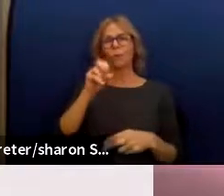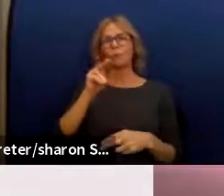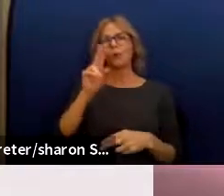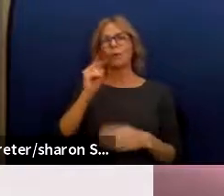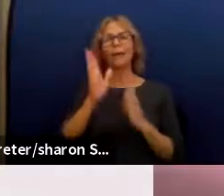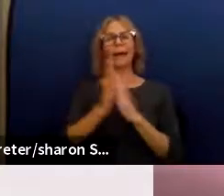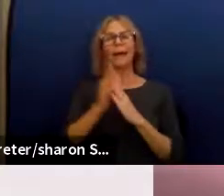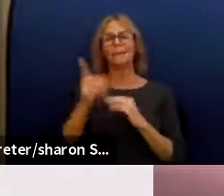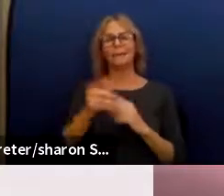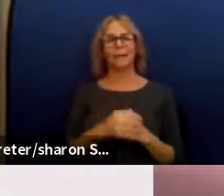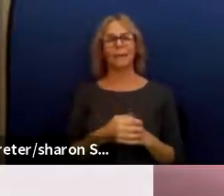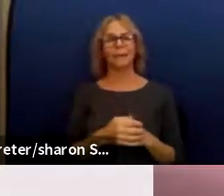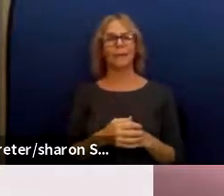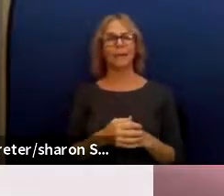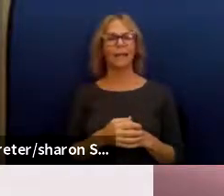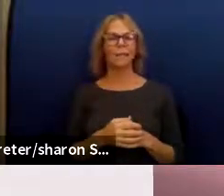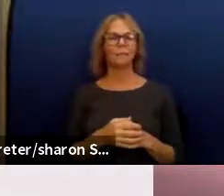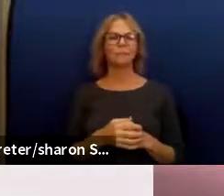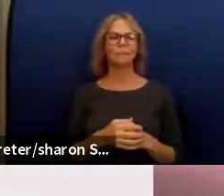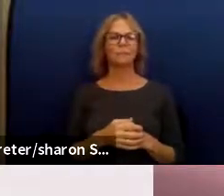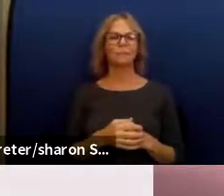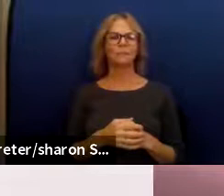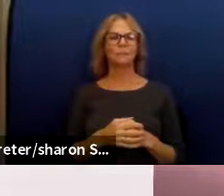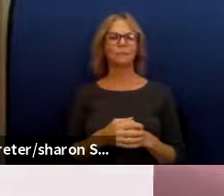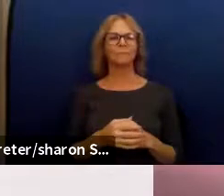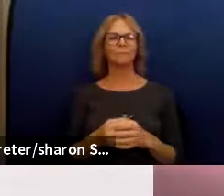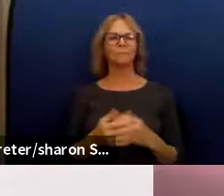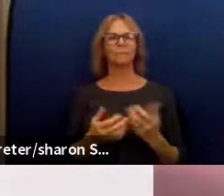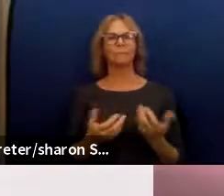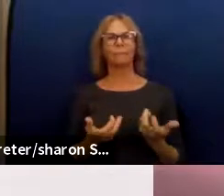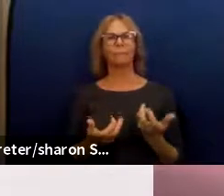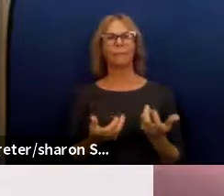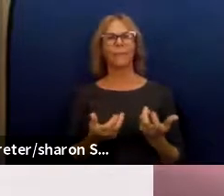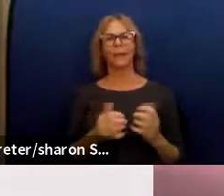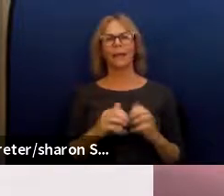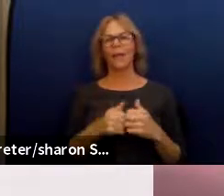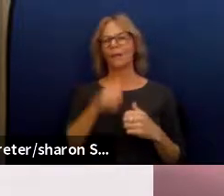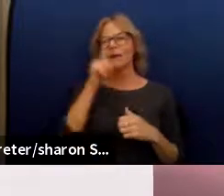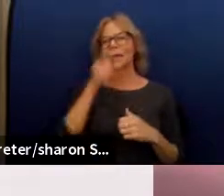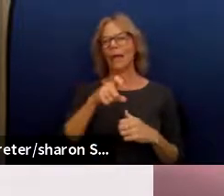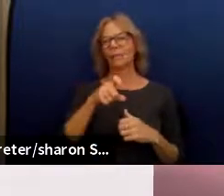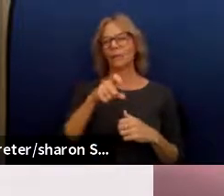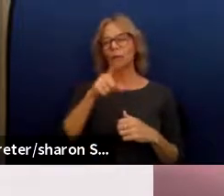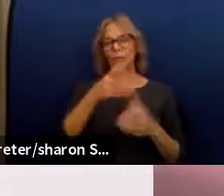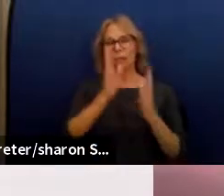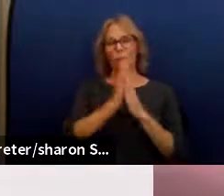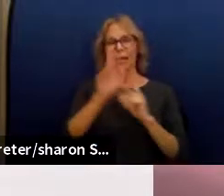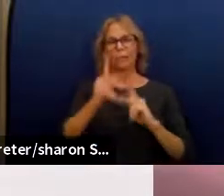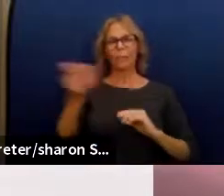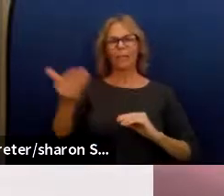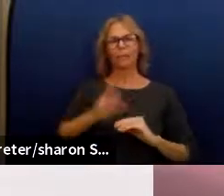number one thing you can do to not have to need to ask people is to introduce your name and pronouns anytime you introduce yourself,